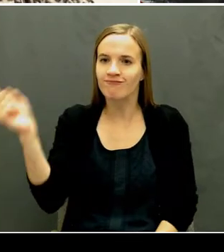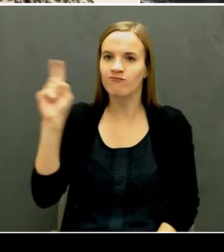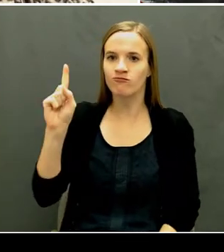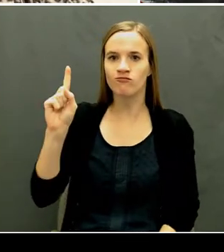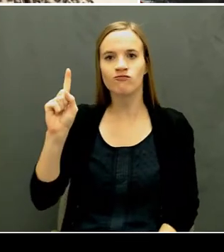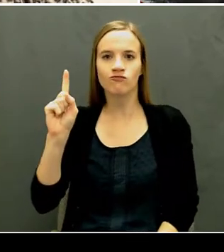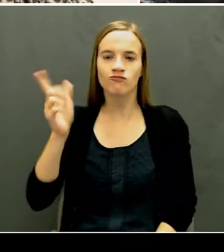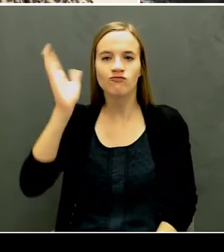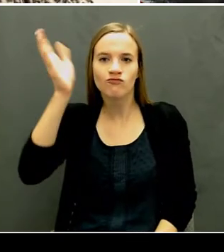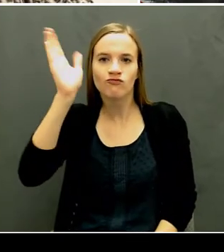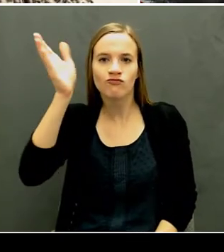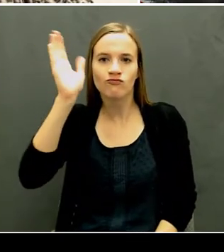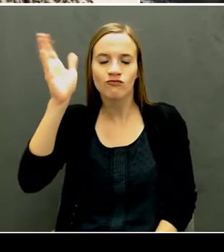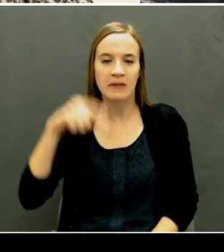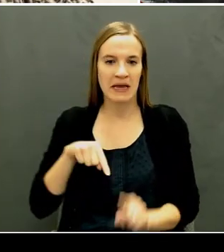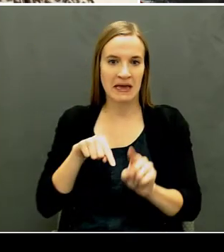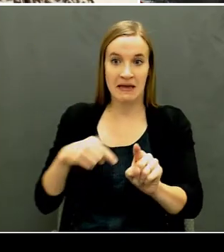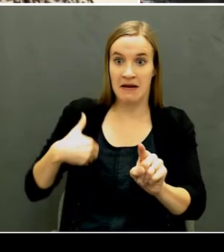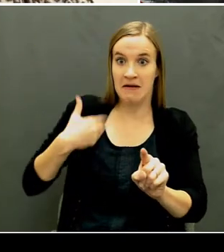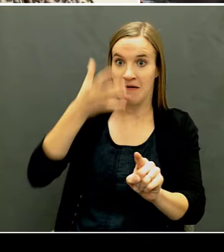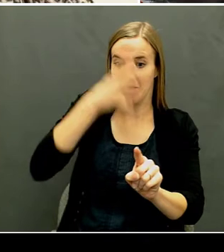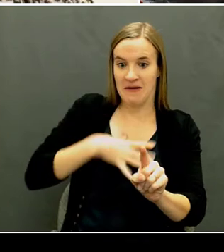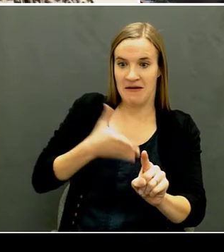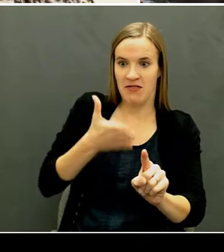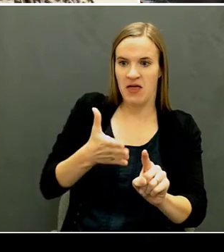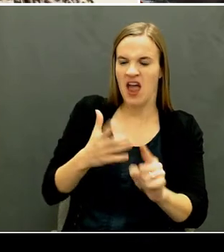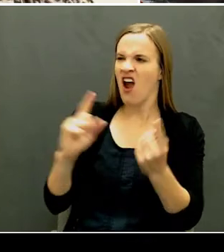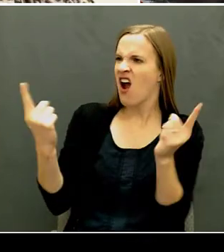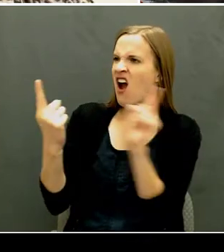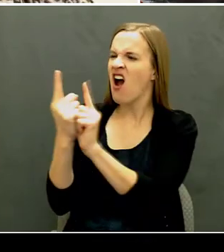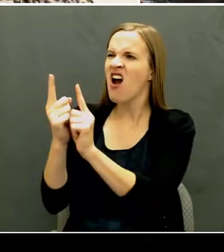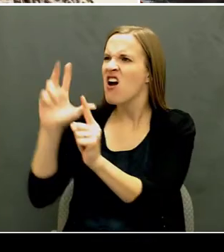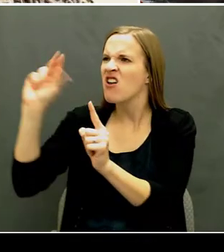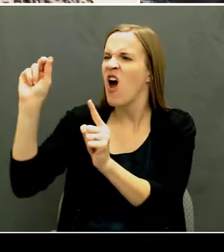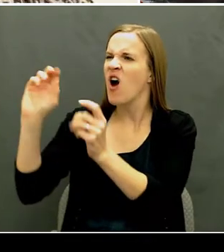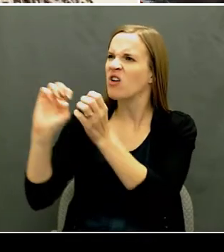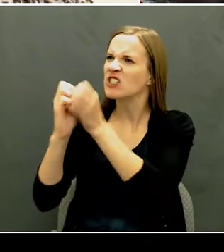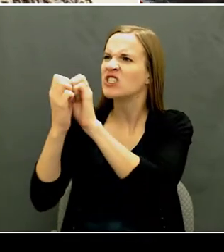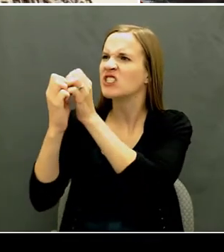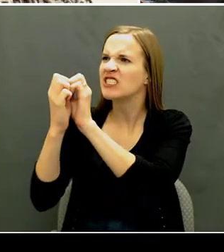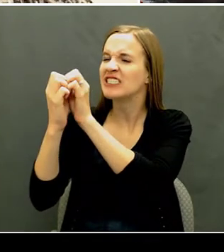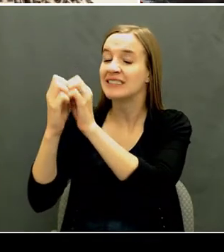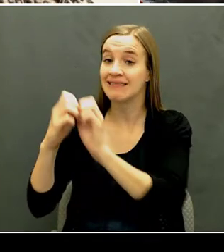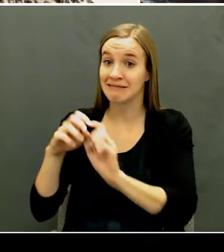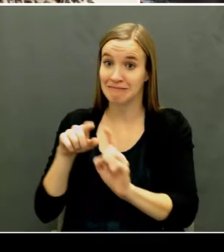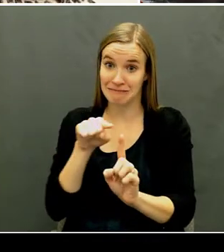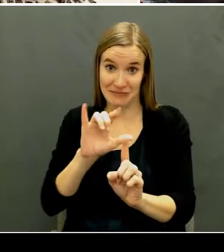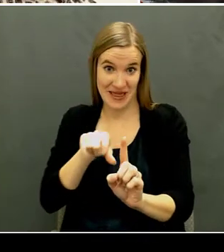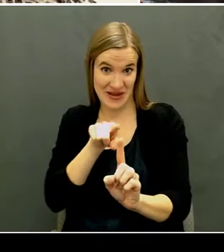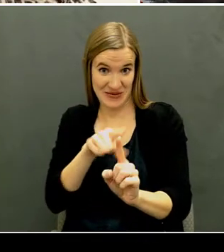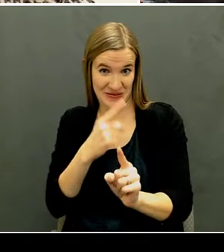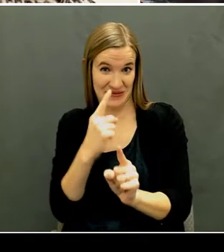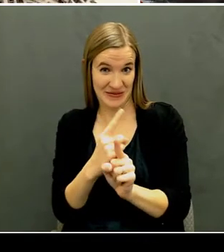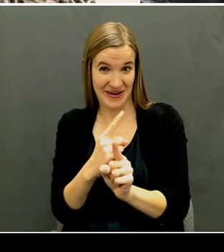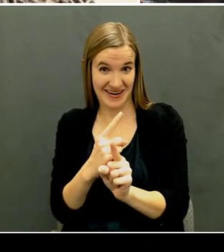audience kind of took them on and that's my recollection. I don't know whether you remember that or not.